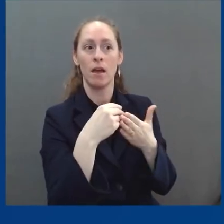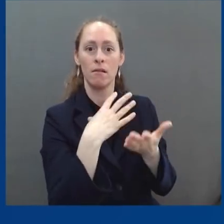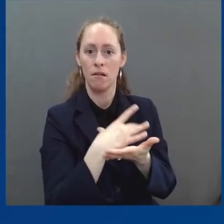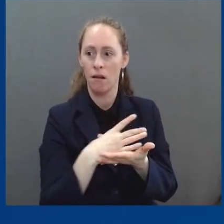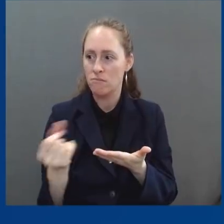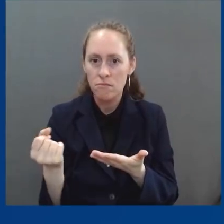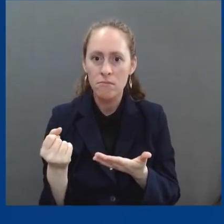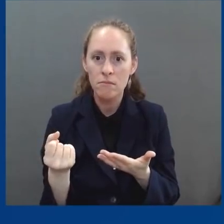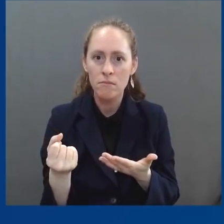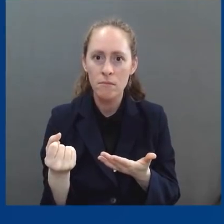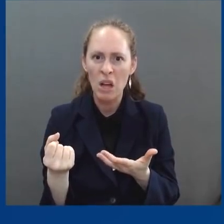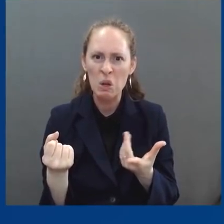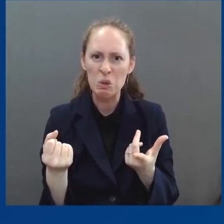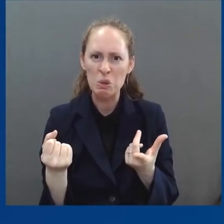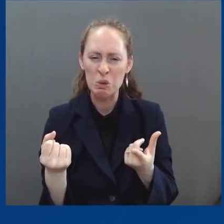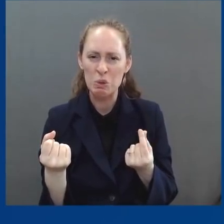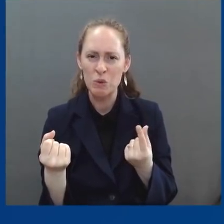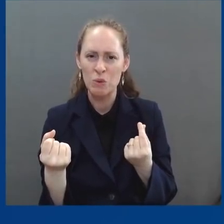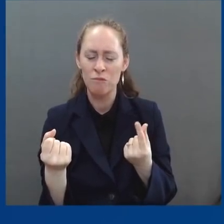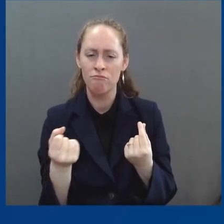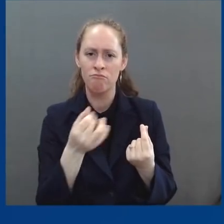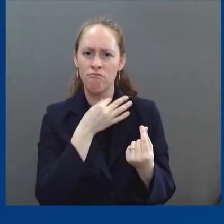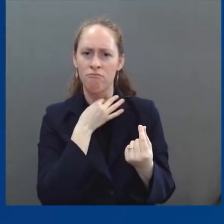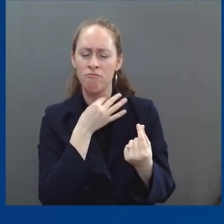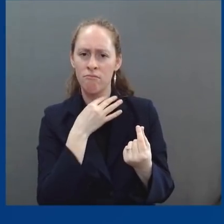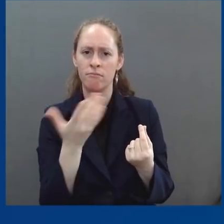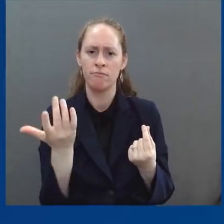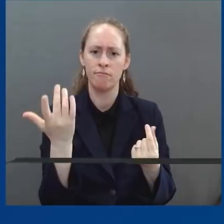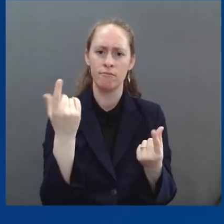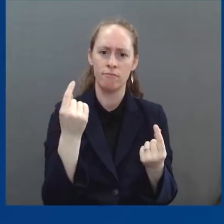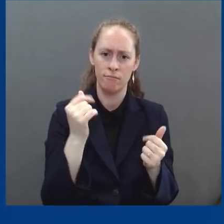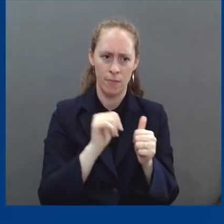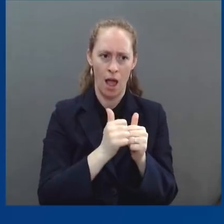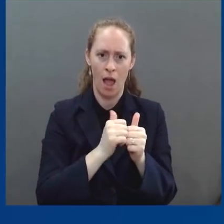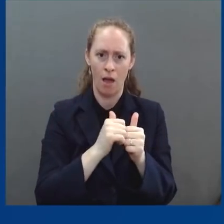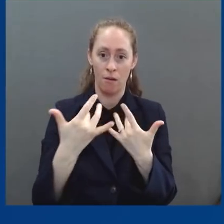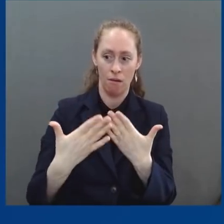through the end of the year? And then, for the doctors, do you have any update on plans